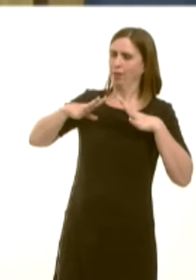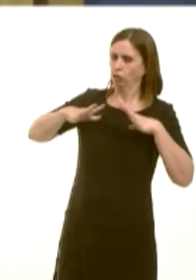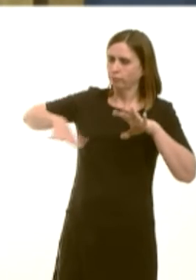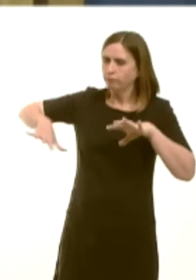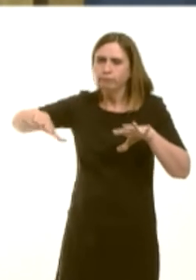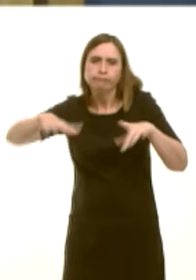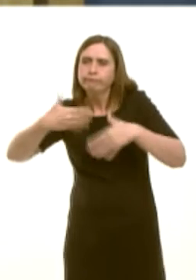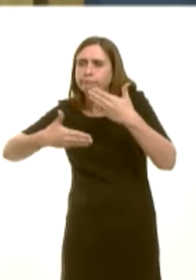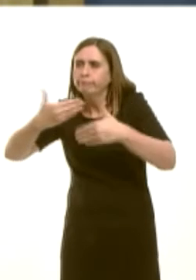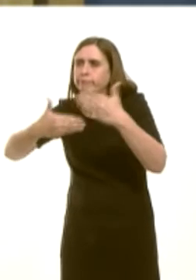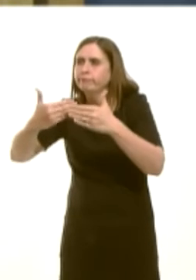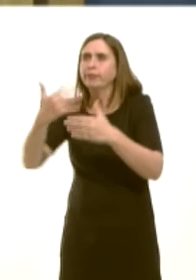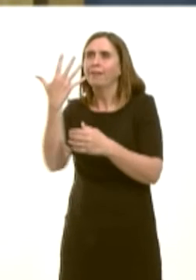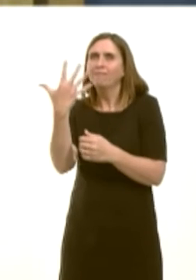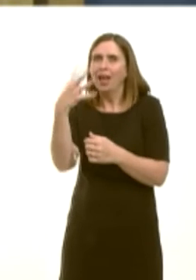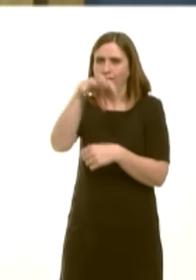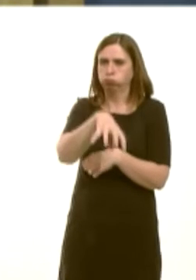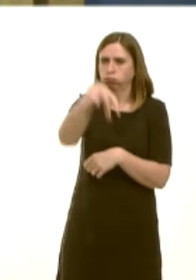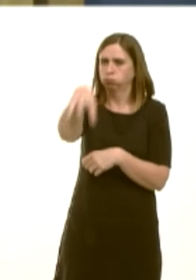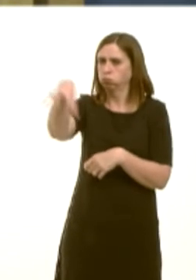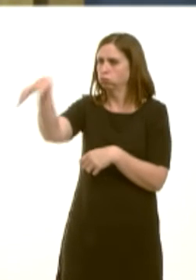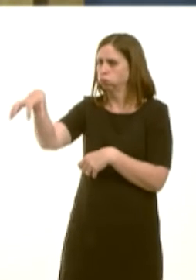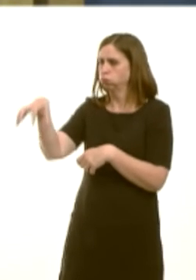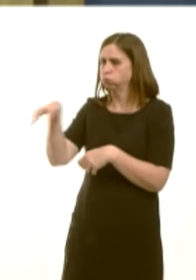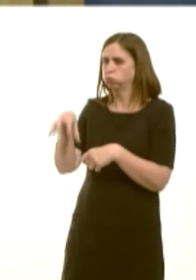to bring each of the five key sites to an investment ready stageí.